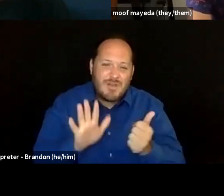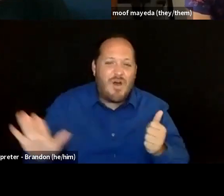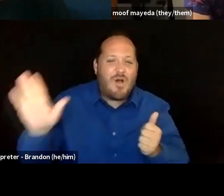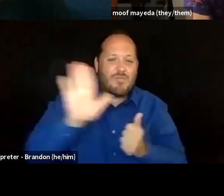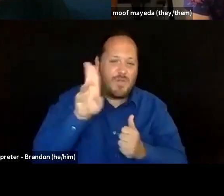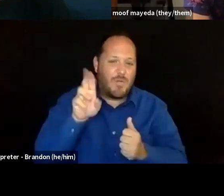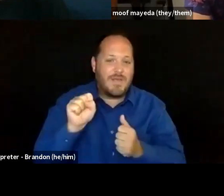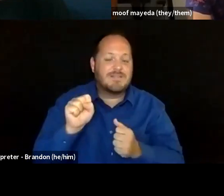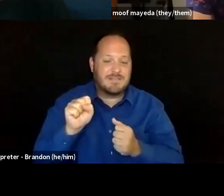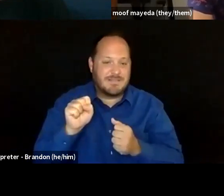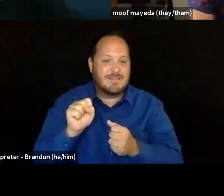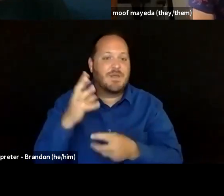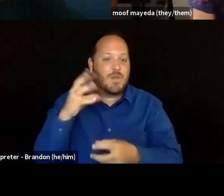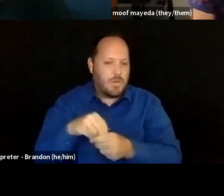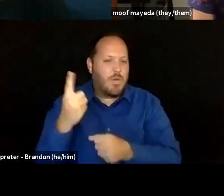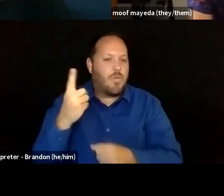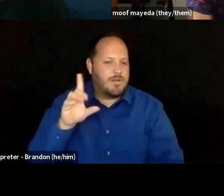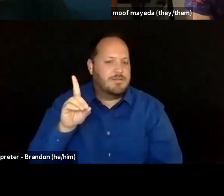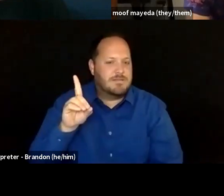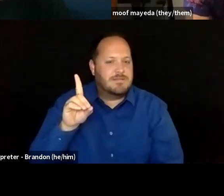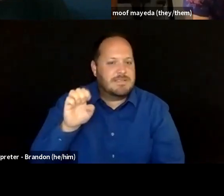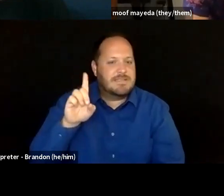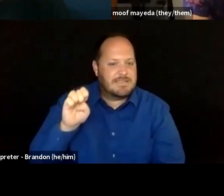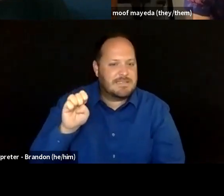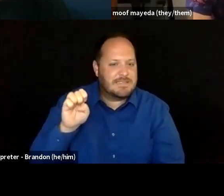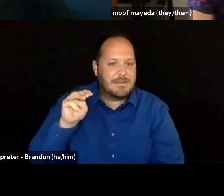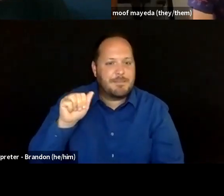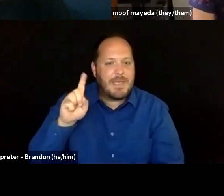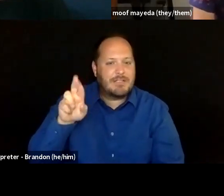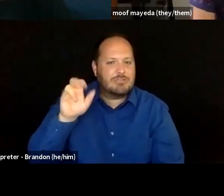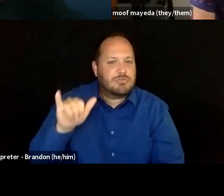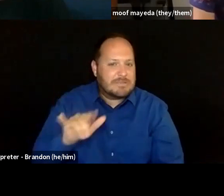support as well. Yeah. Thanks, Iden. All right.